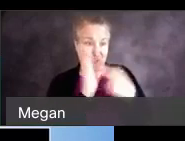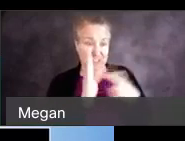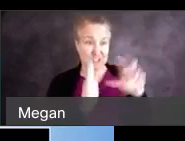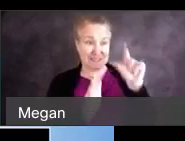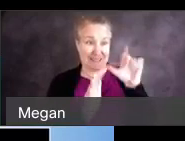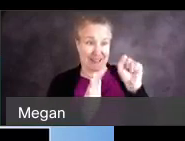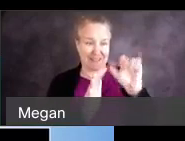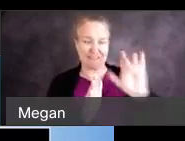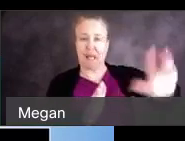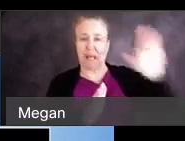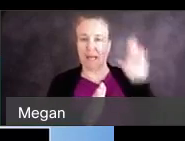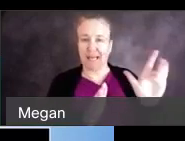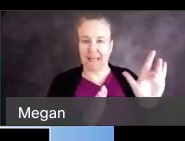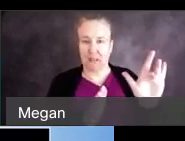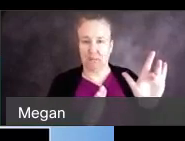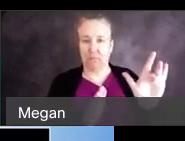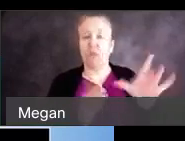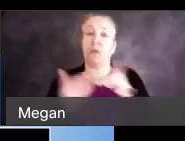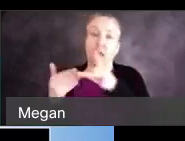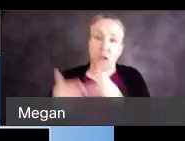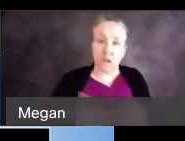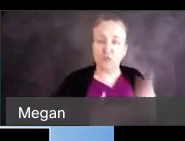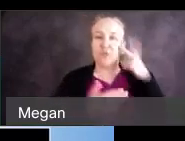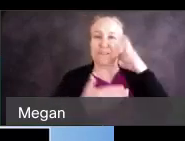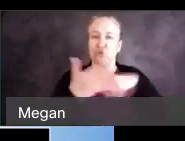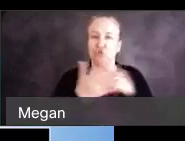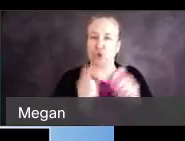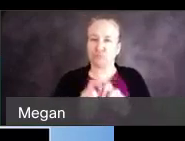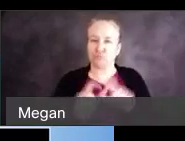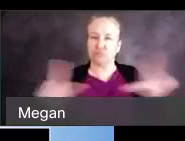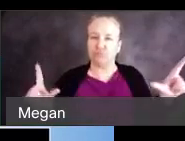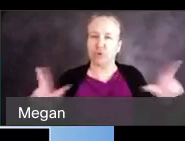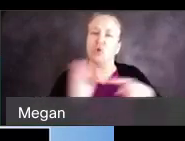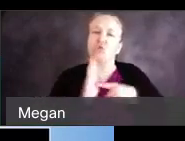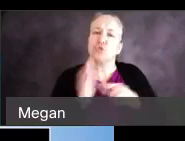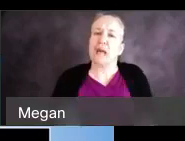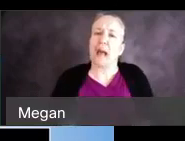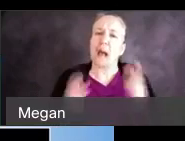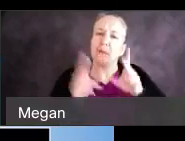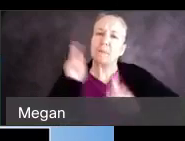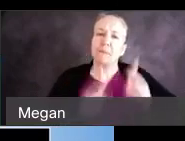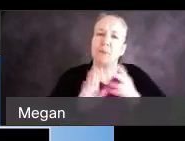This link will take you to a chart that lists how many individuals pre-registered each day,